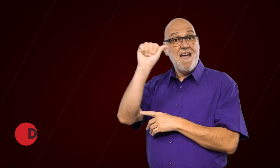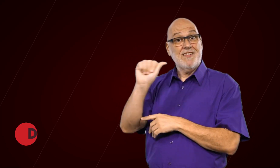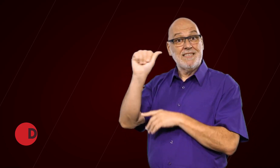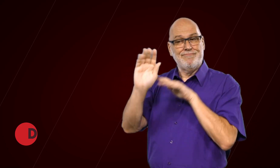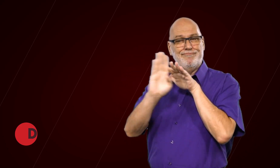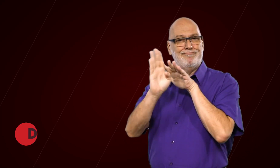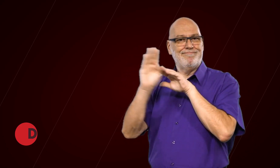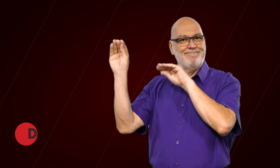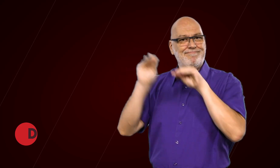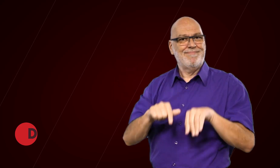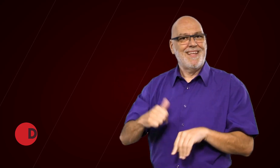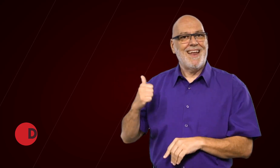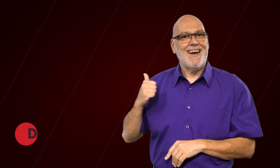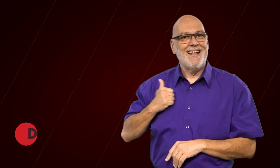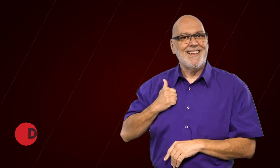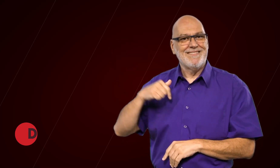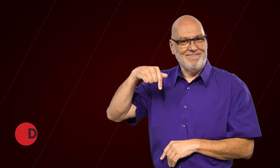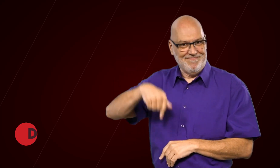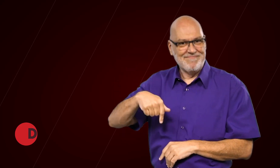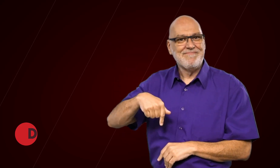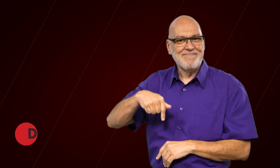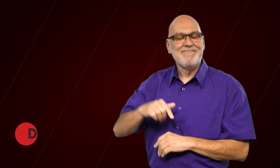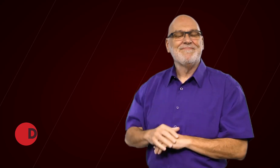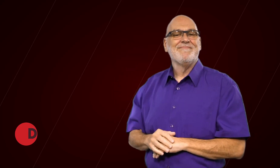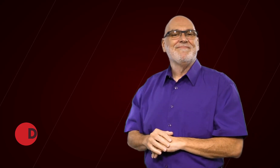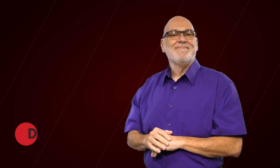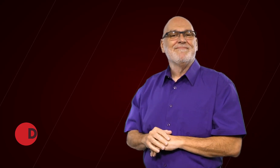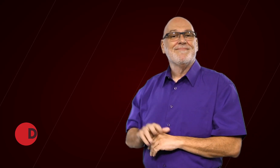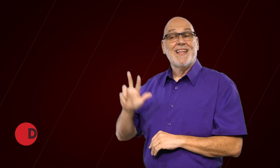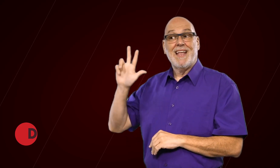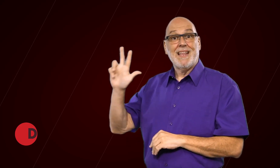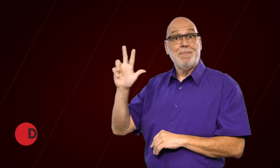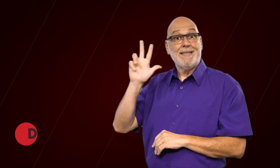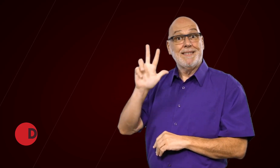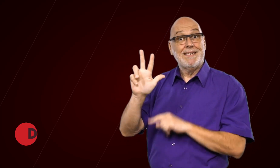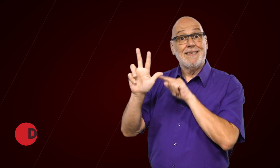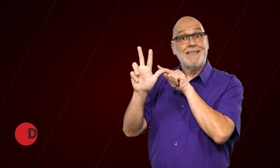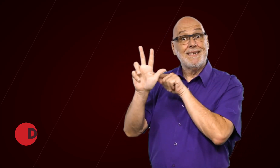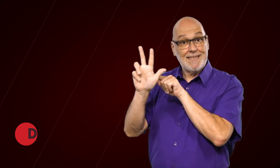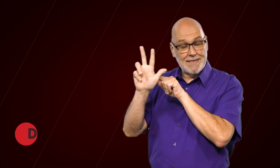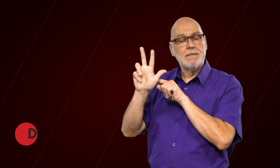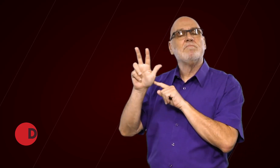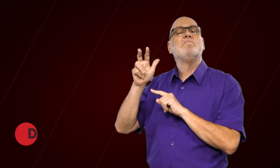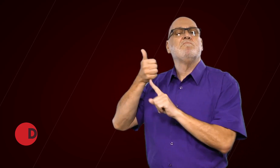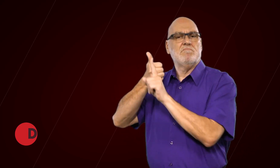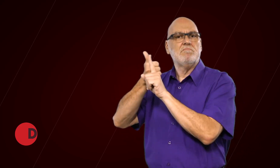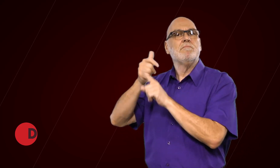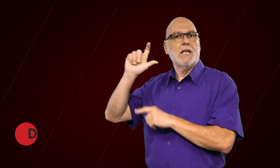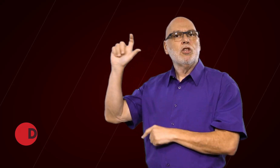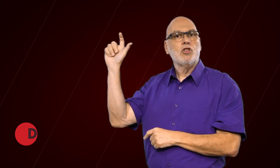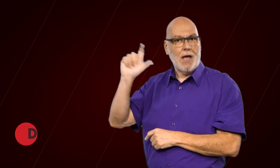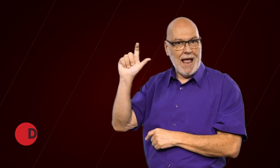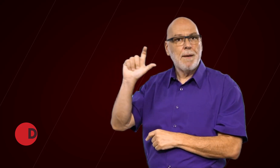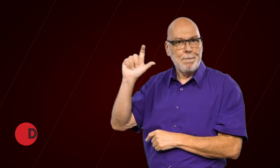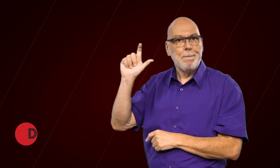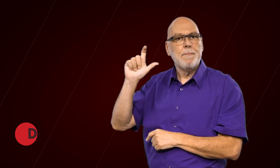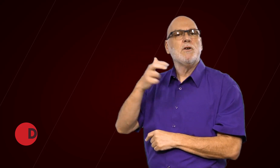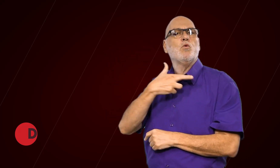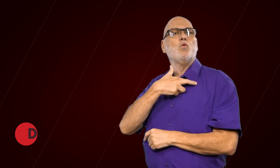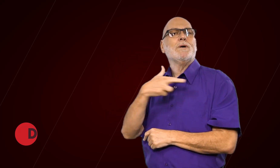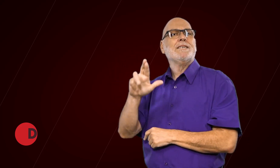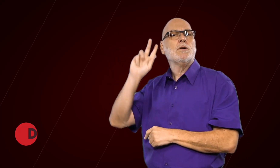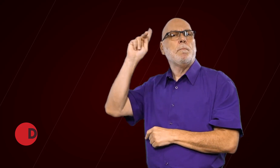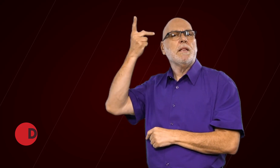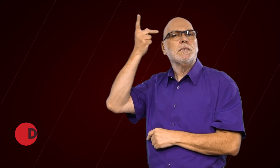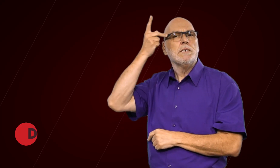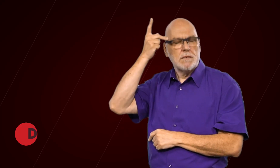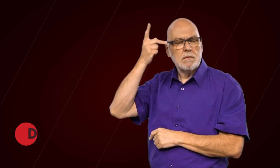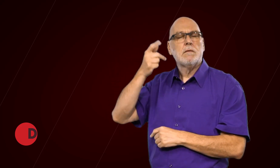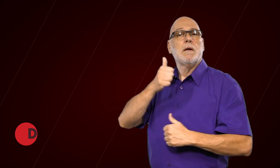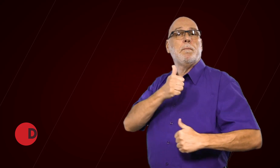Canada. The Taliban is an Islamist religious-political and military group